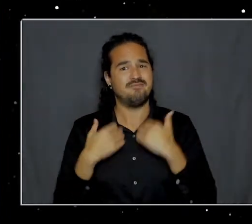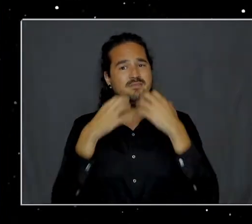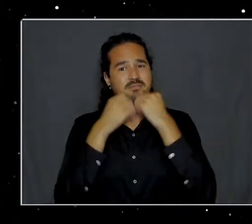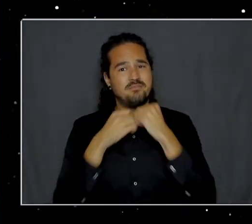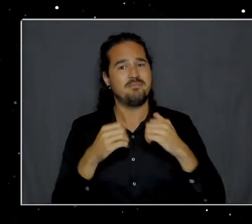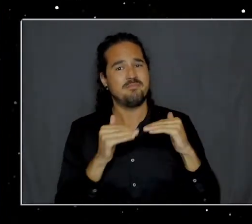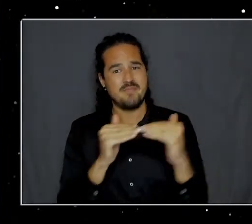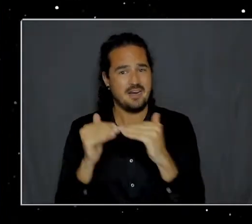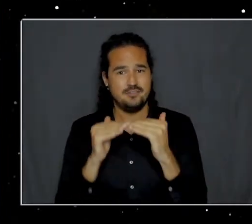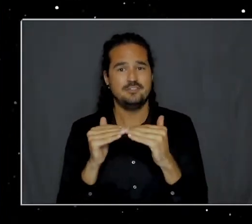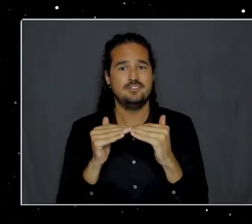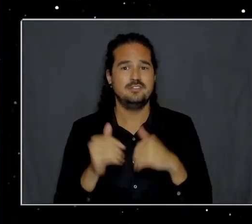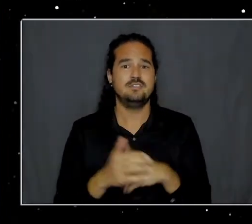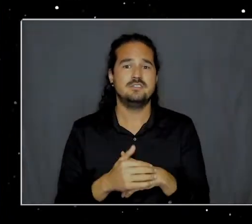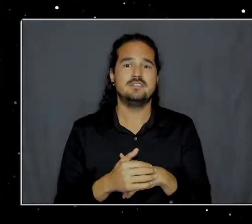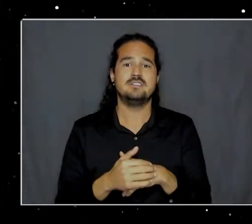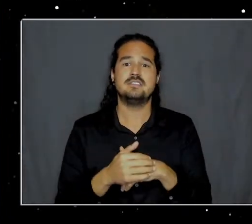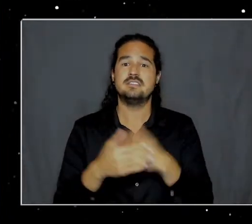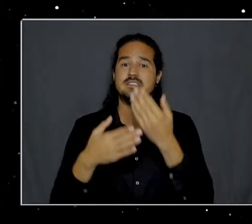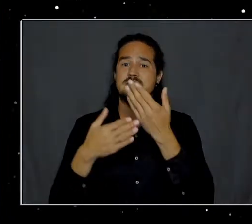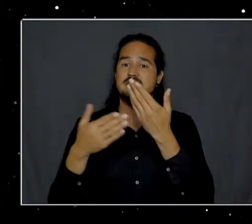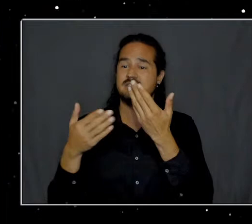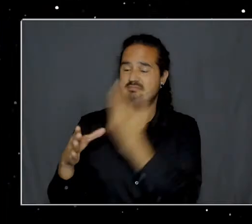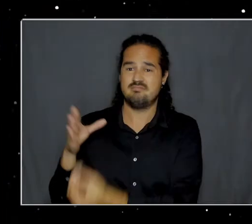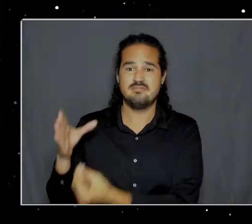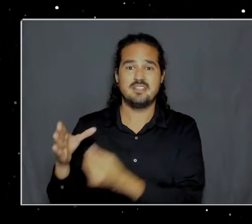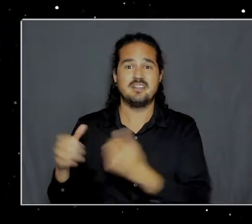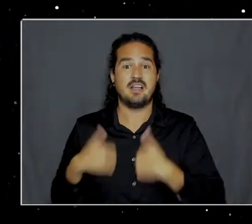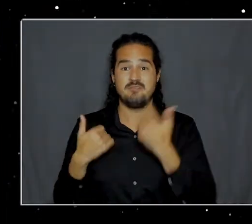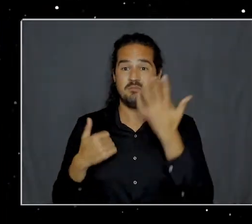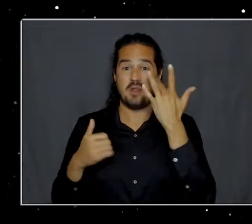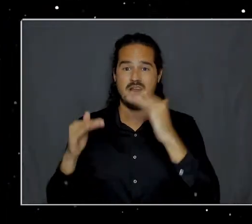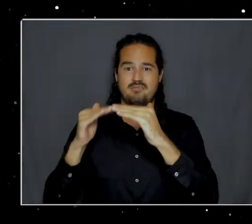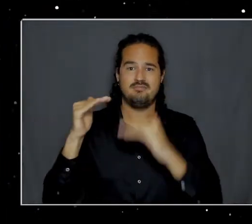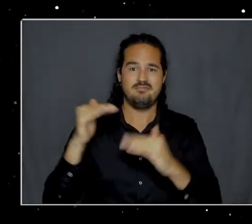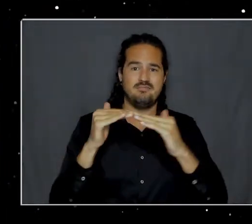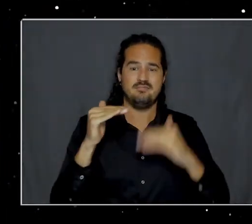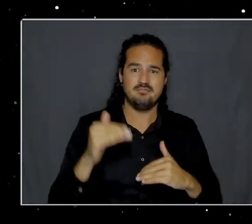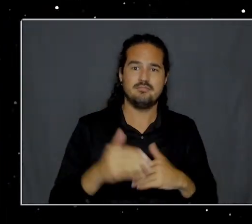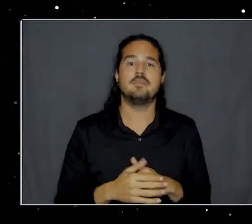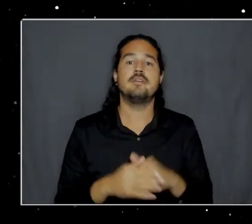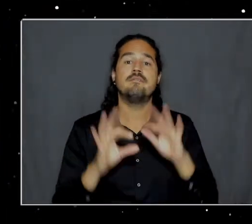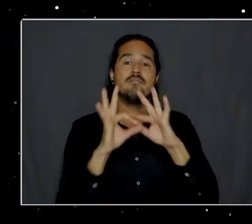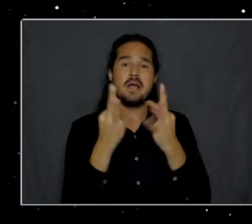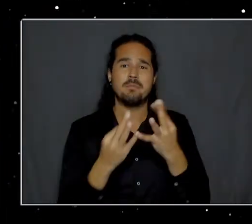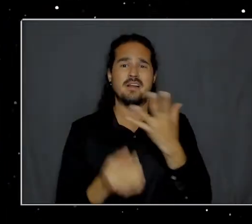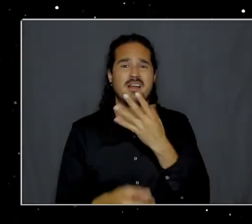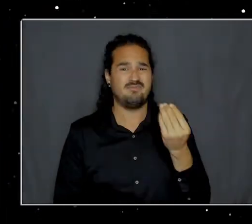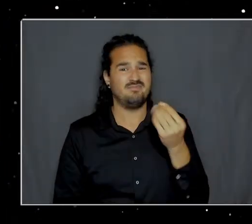BECOMES UNCOMMON. NICKEA HUNTER: THESE FAMILIES AND HUNDREDS OF OTHERS NEED TO HAVE THE OPPORTUNITY FOR JUSTICE.